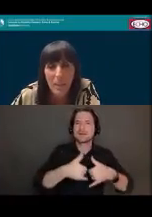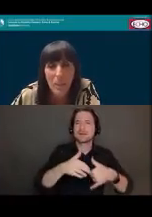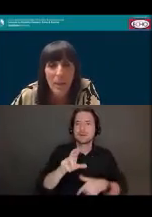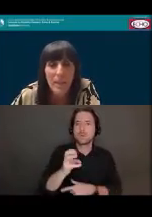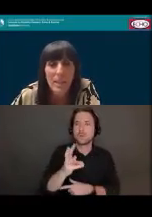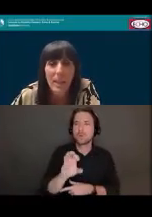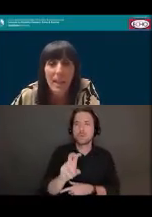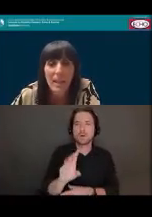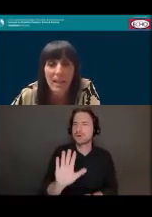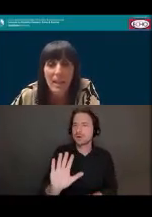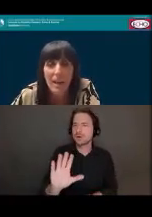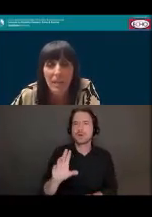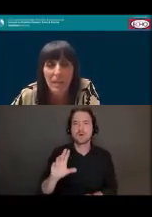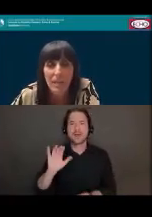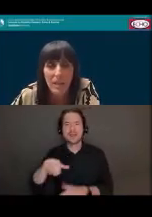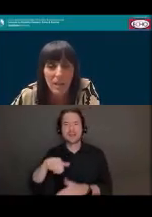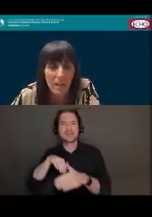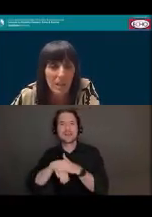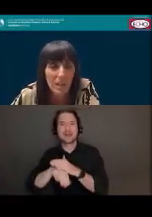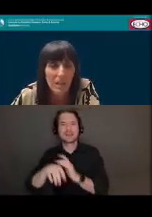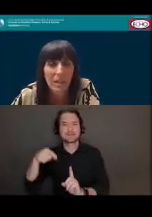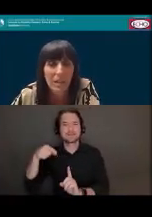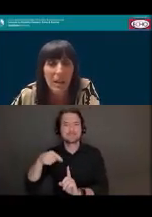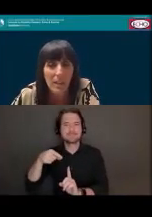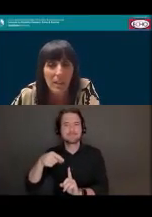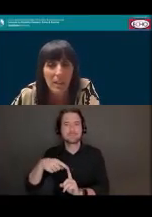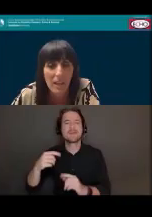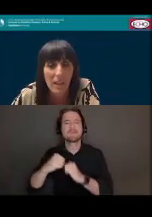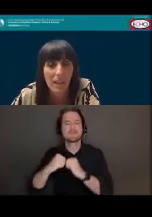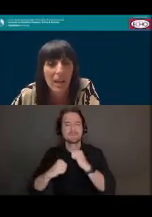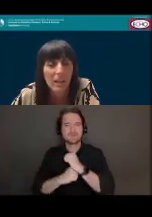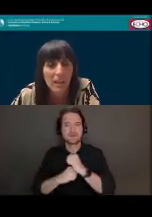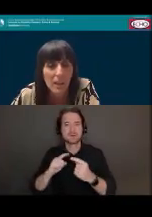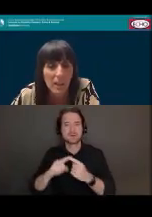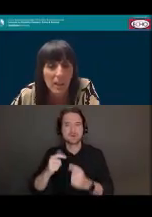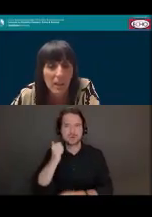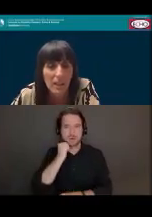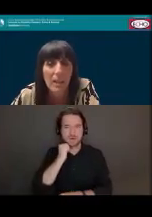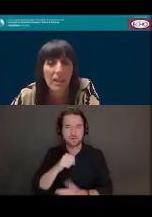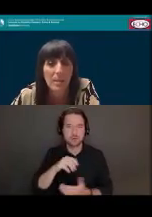point, and it's that foundation to everyday learning. It helps